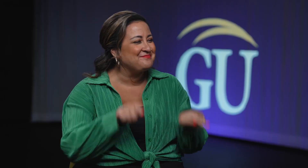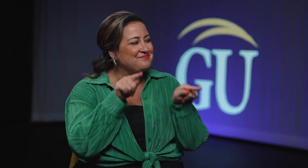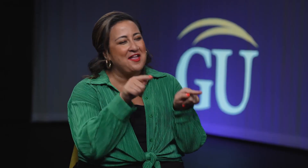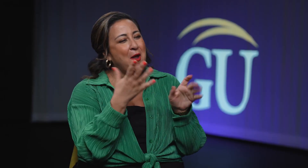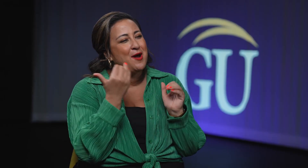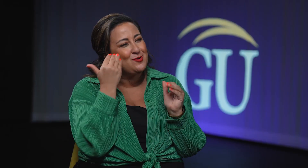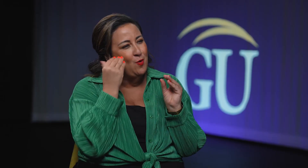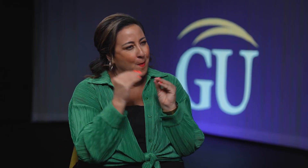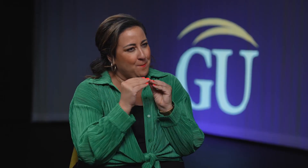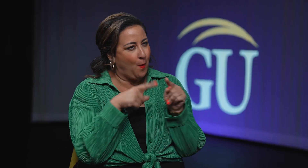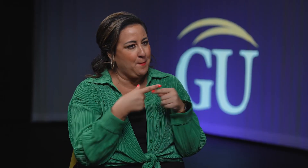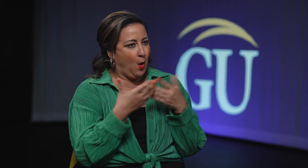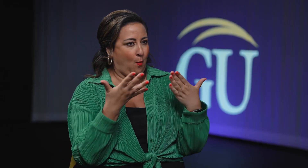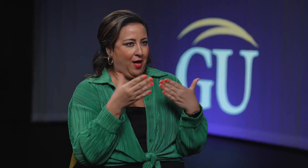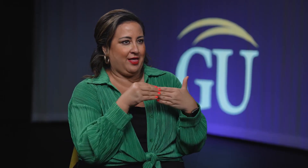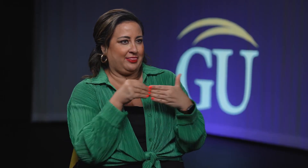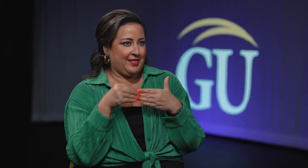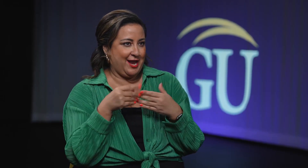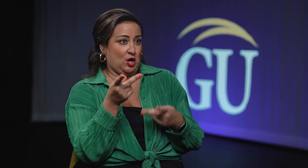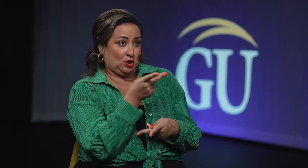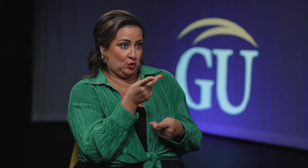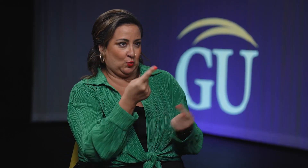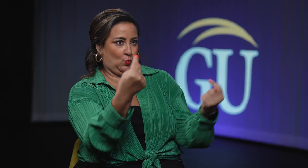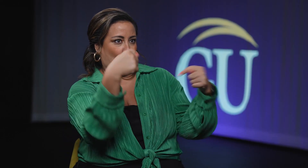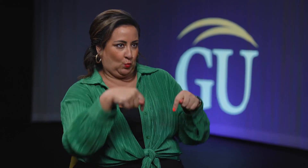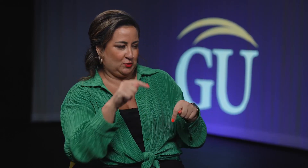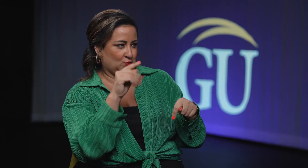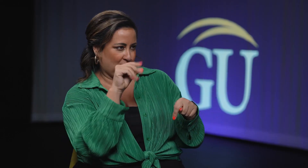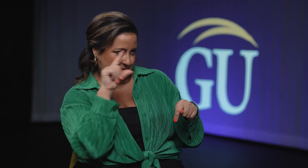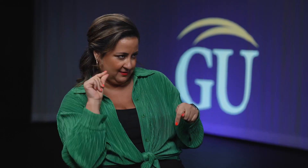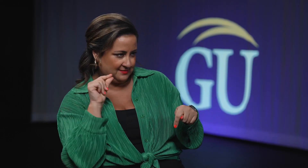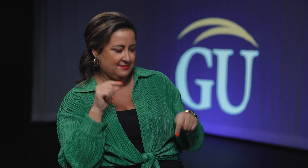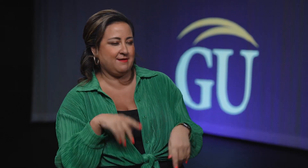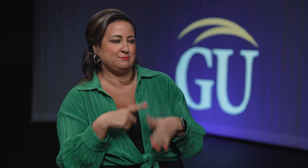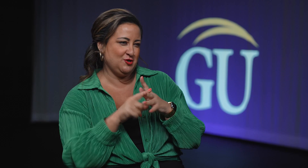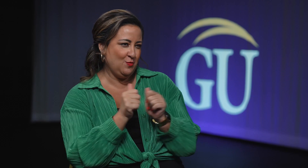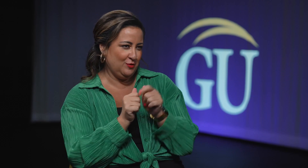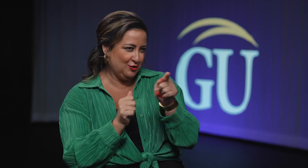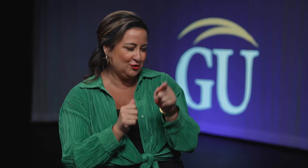I want to know more about what led you to come to Gallaudet, let's start with Mencie.